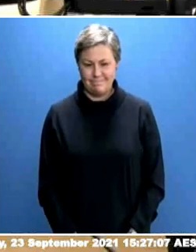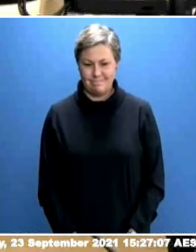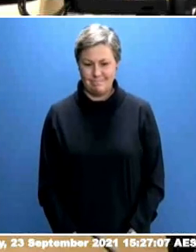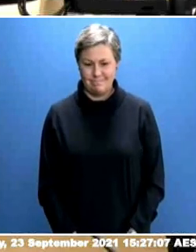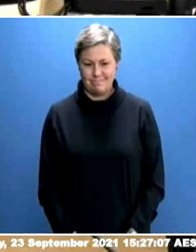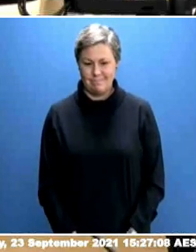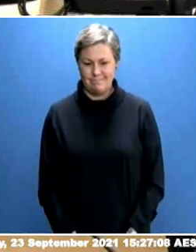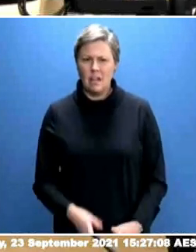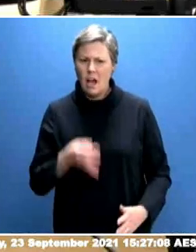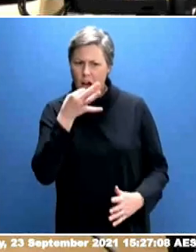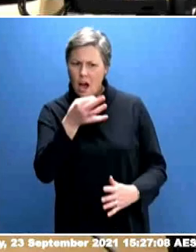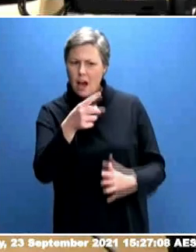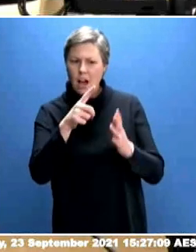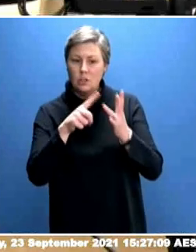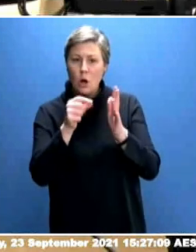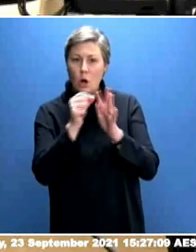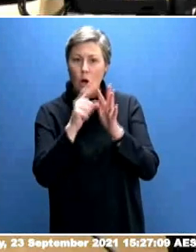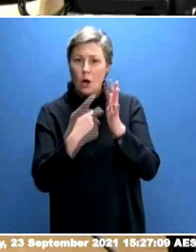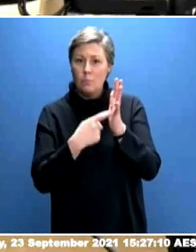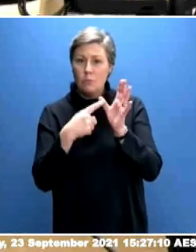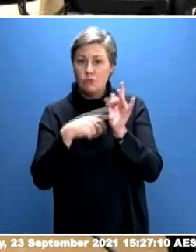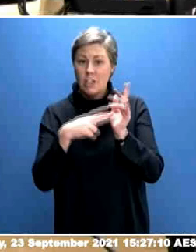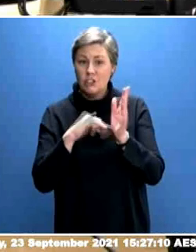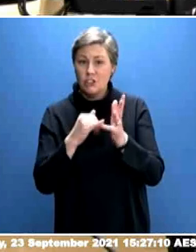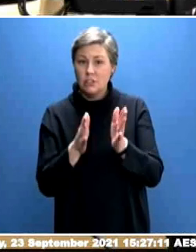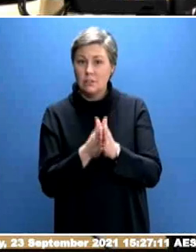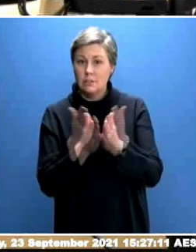Is that the operations manual? Yes.